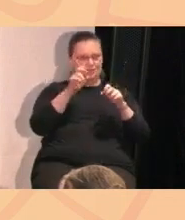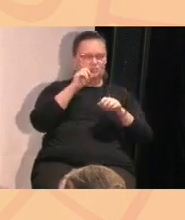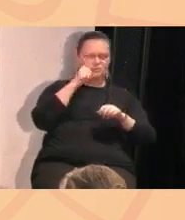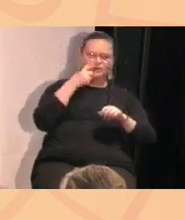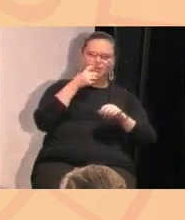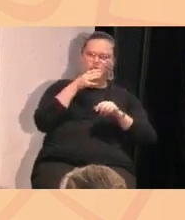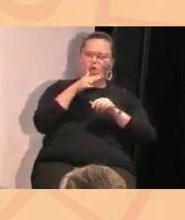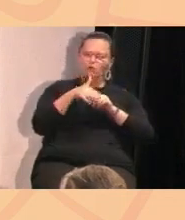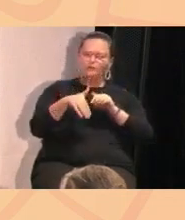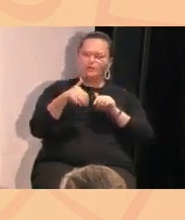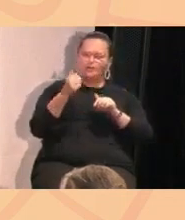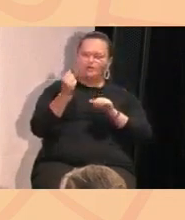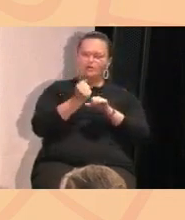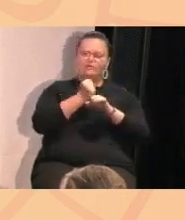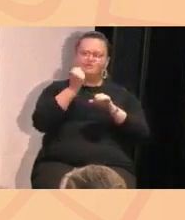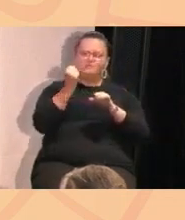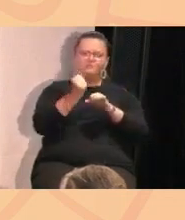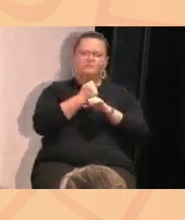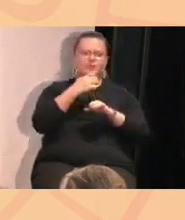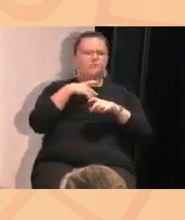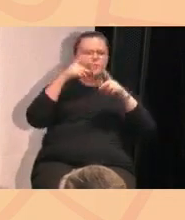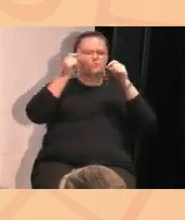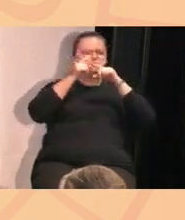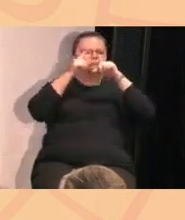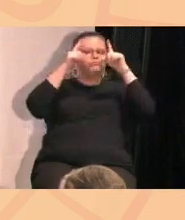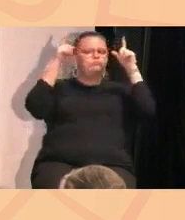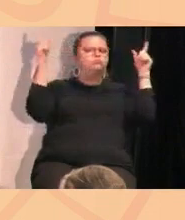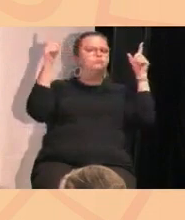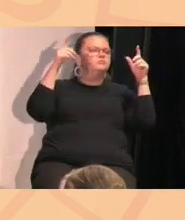Anything that's supposed to be permanent won't be permanent.